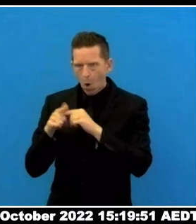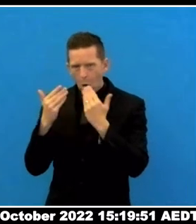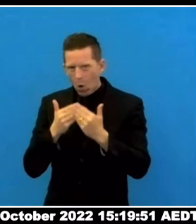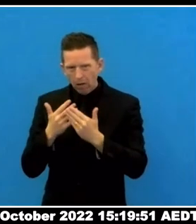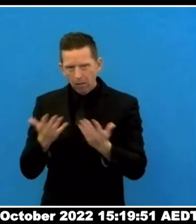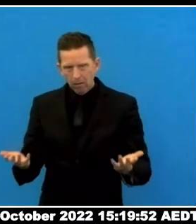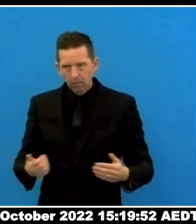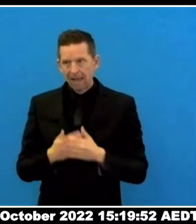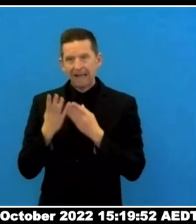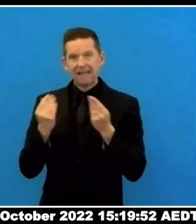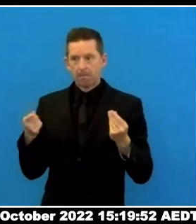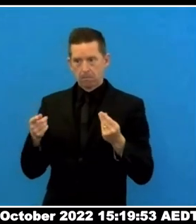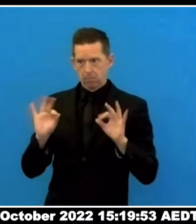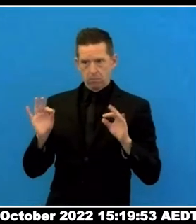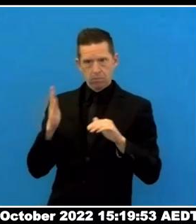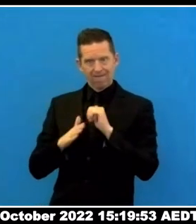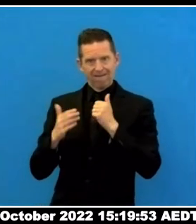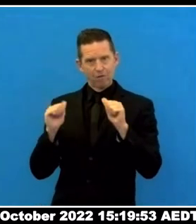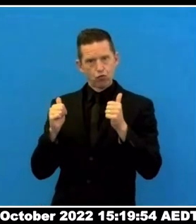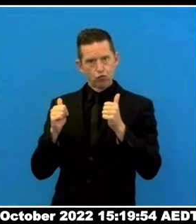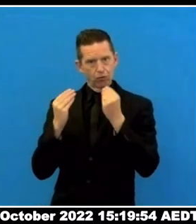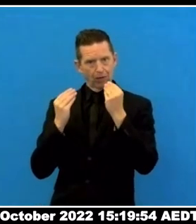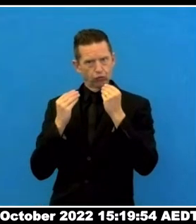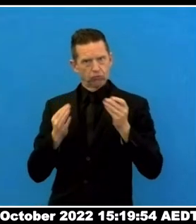they didn't finish their learning, their education